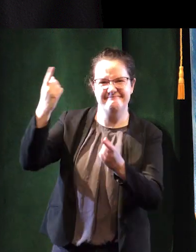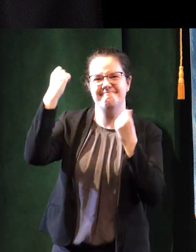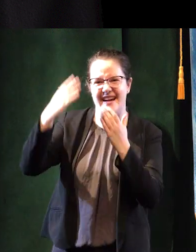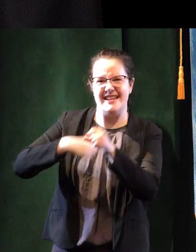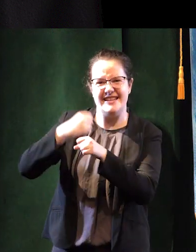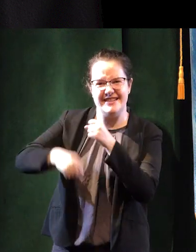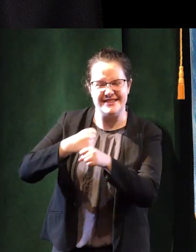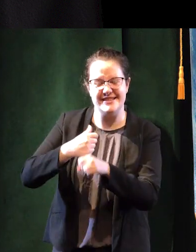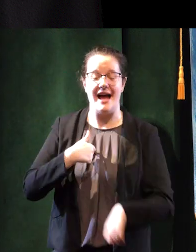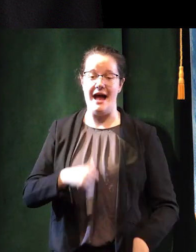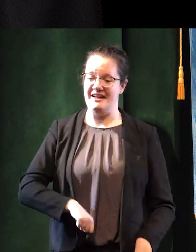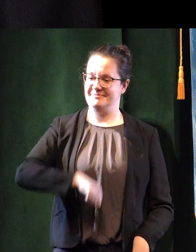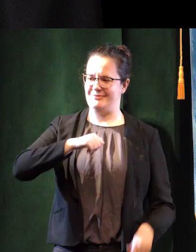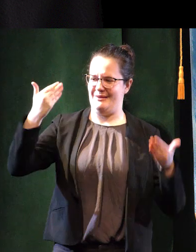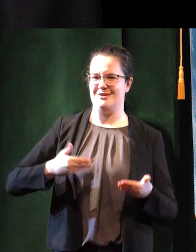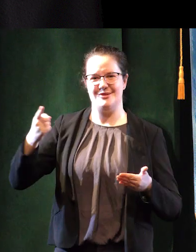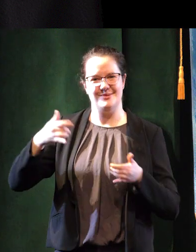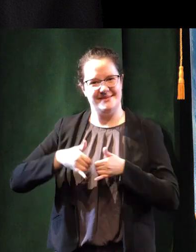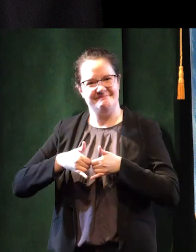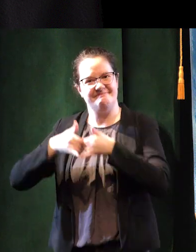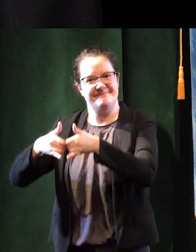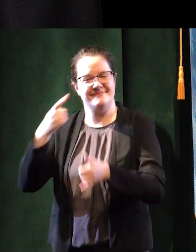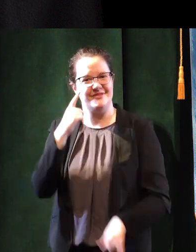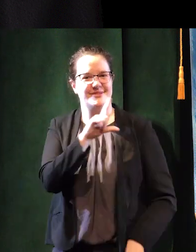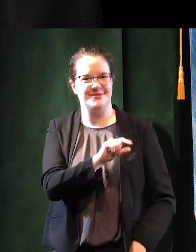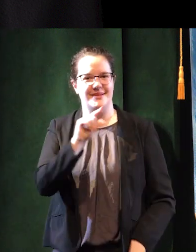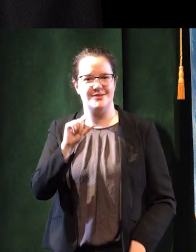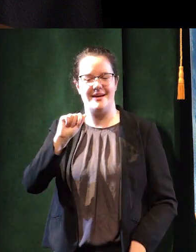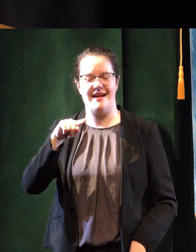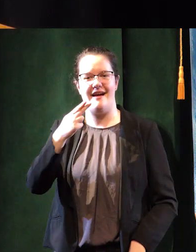Alpha medal of service he exemplifies the highest levels of volunteer service